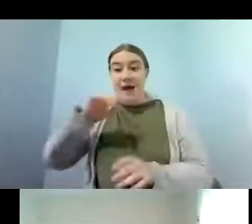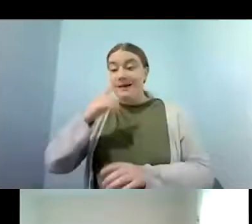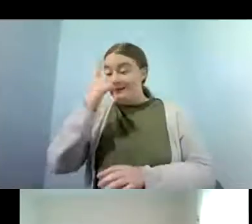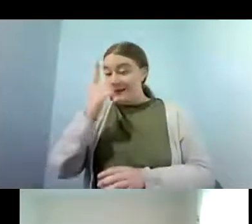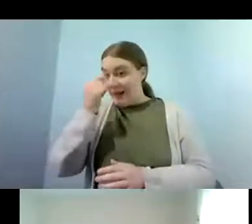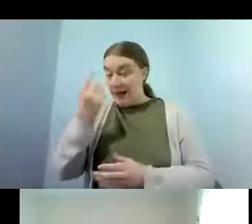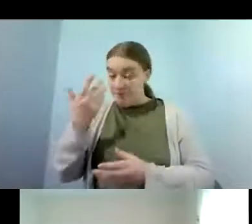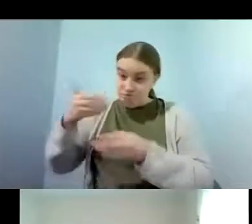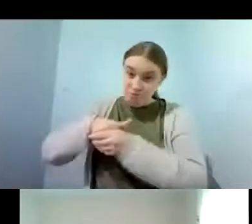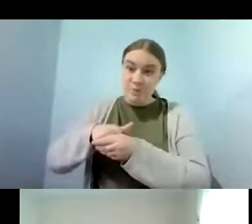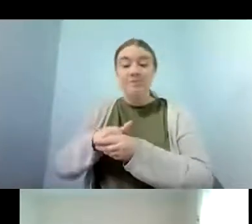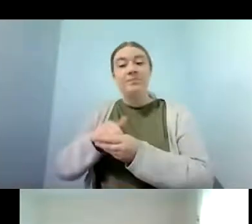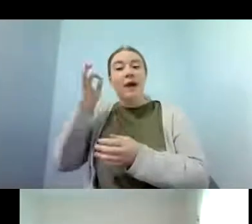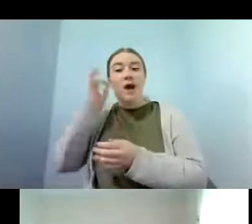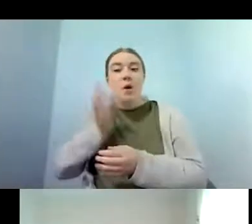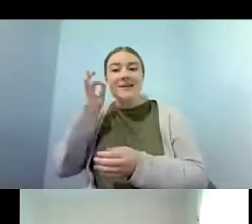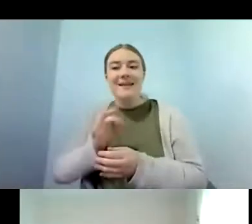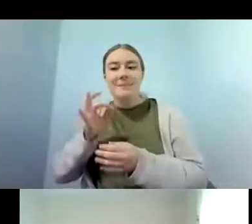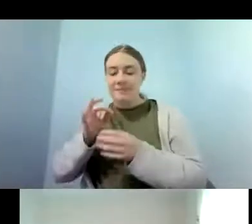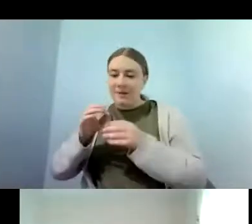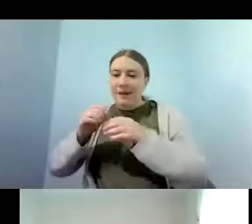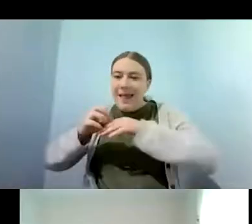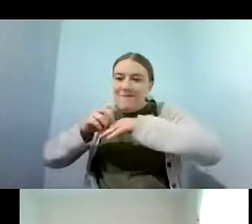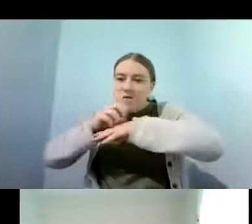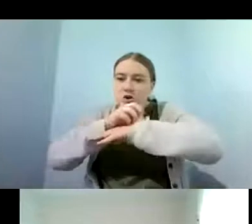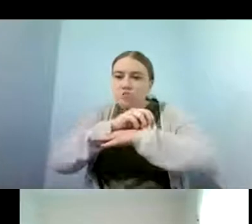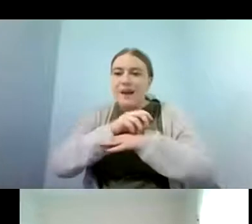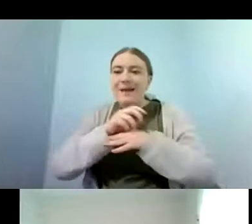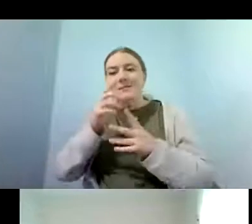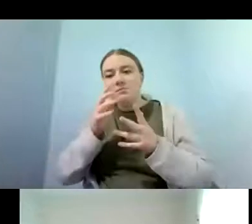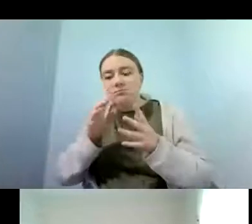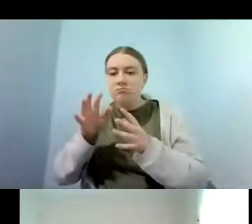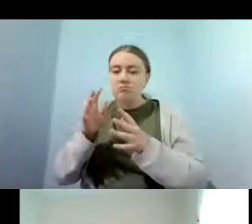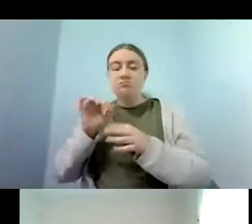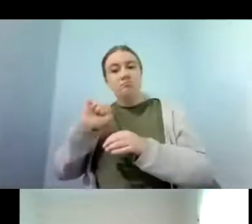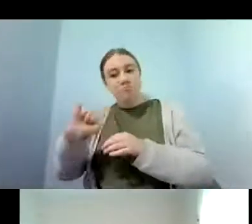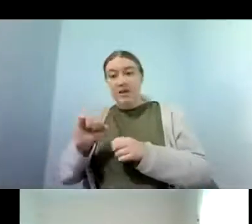aquatic invertebrate sampling and through the scheme you attend a training day where you're